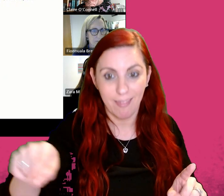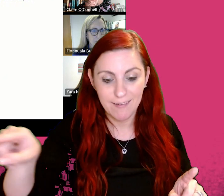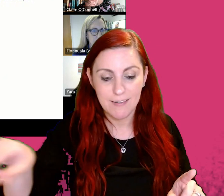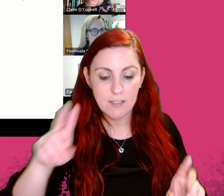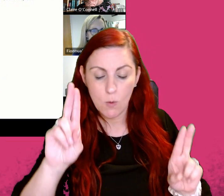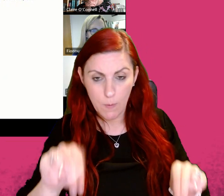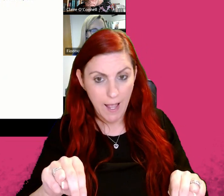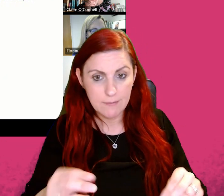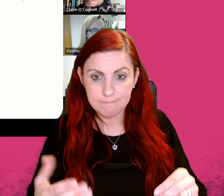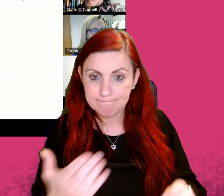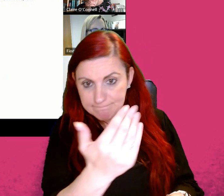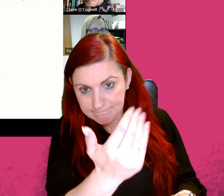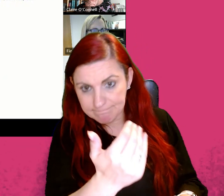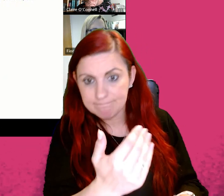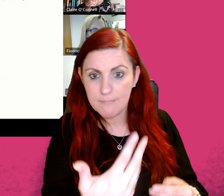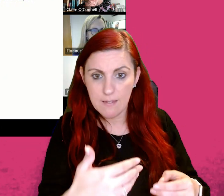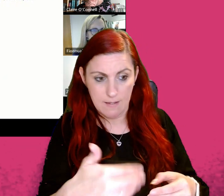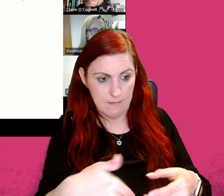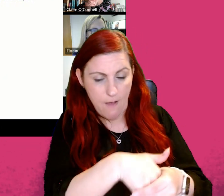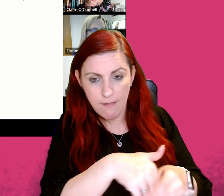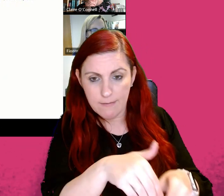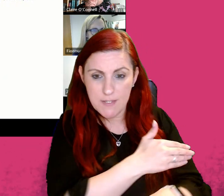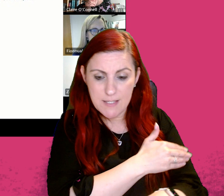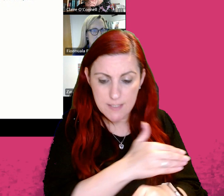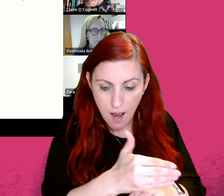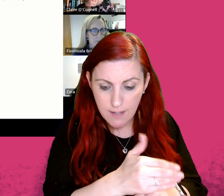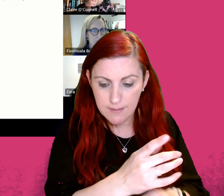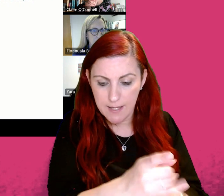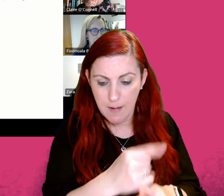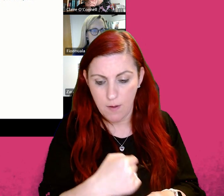start identifying and prioritizing research so helping us to pick what it is we're trying to